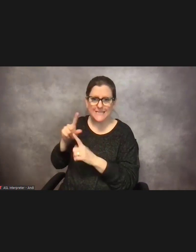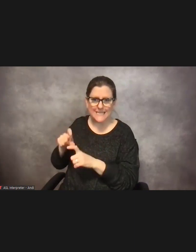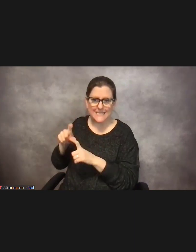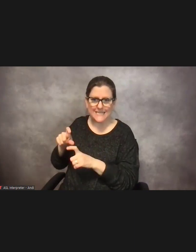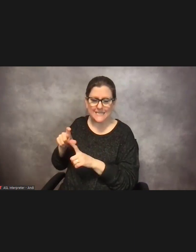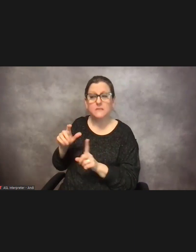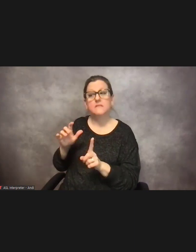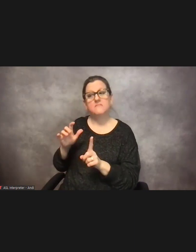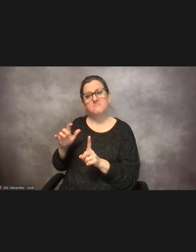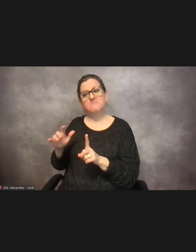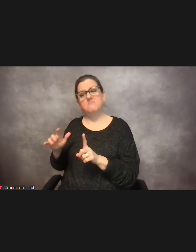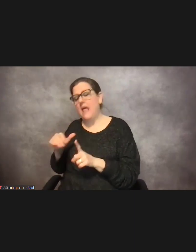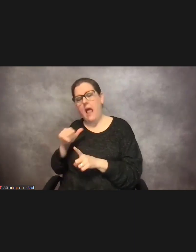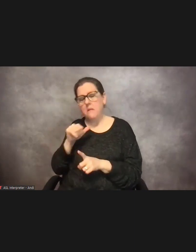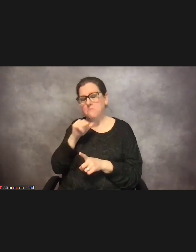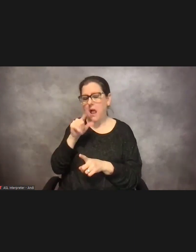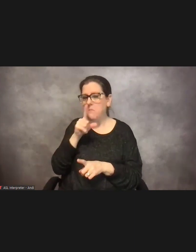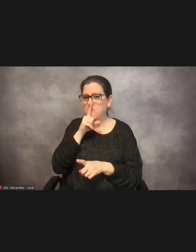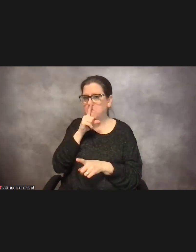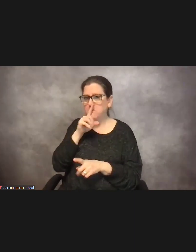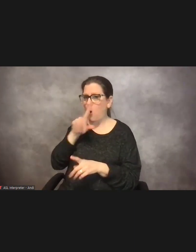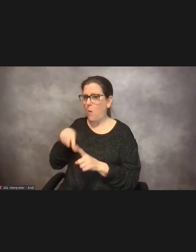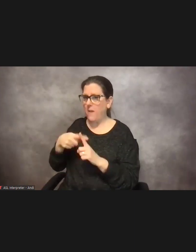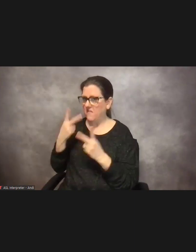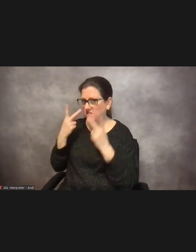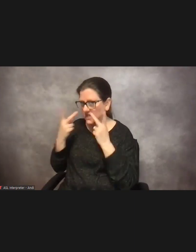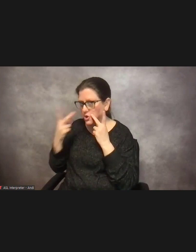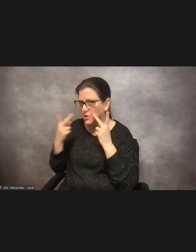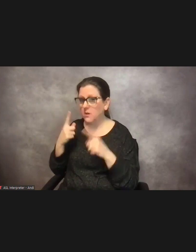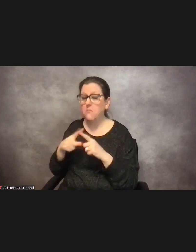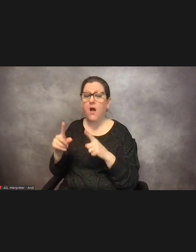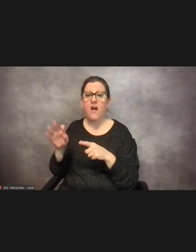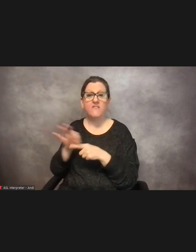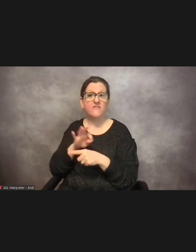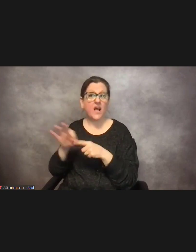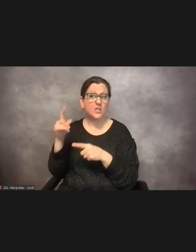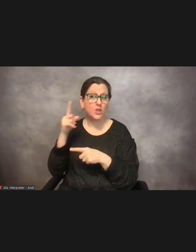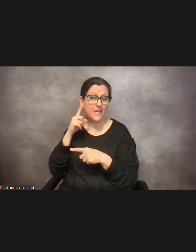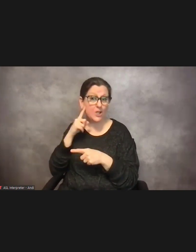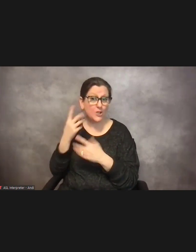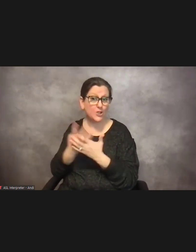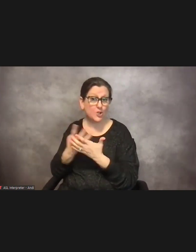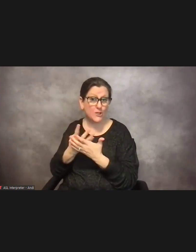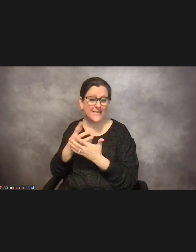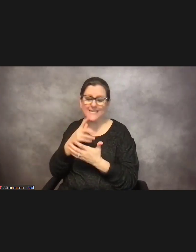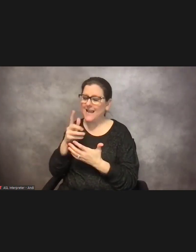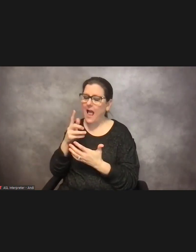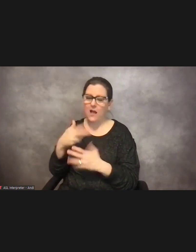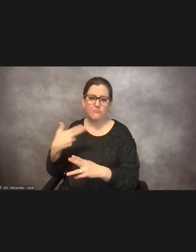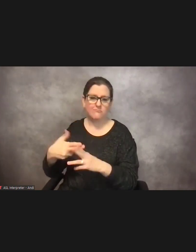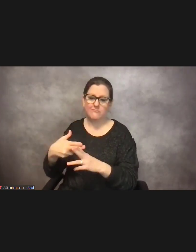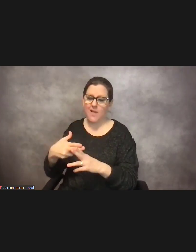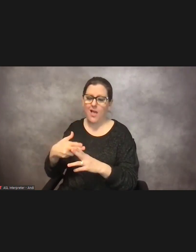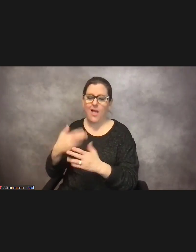Well, I'll answer the first thing. I'm not going to speak about vision, but a functional hear hearing screening is not considered evidence-based.